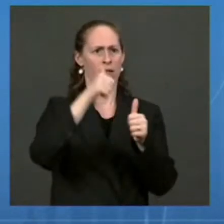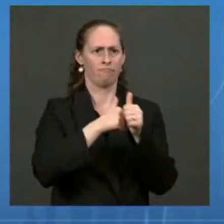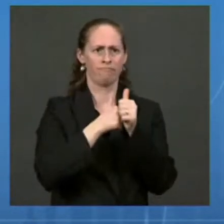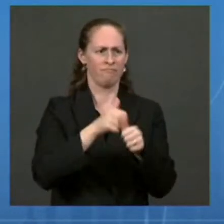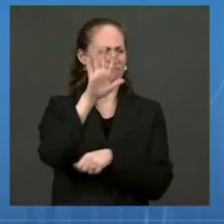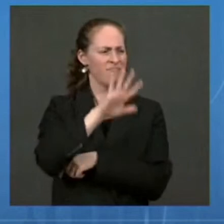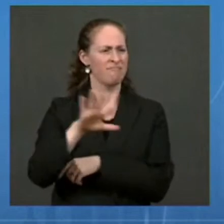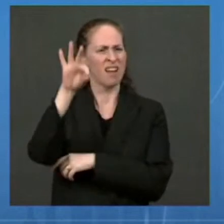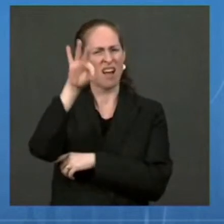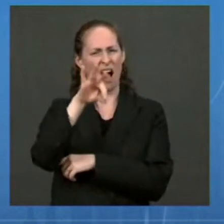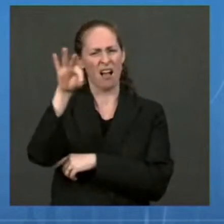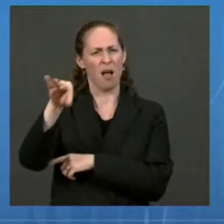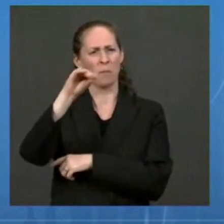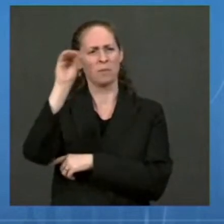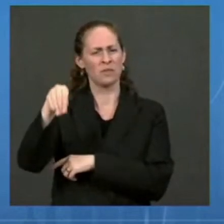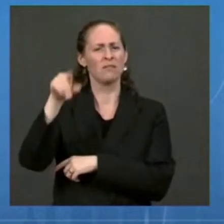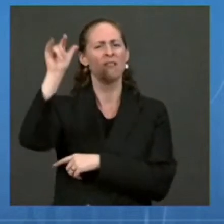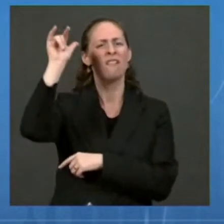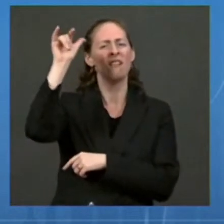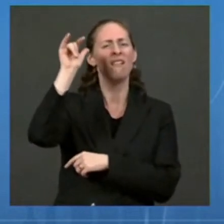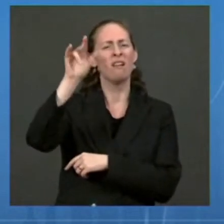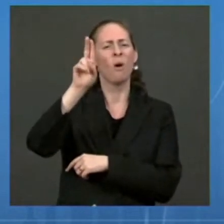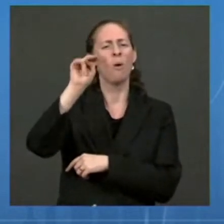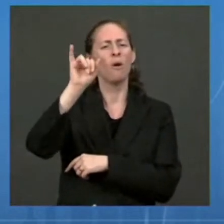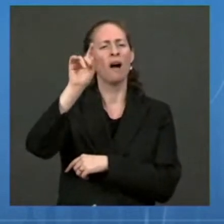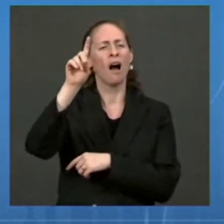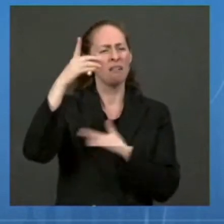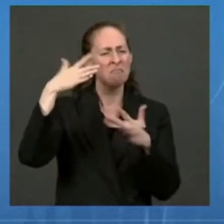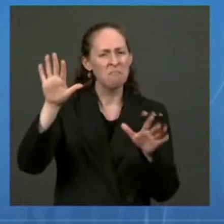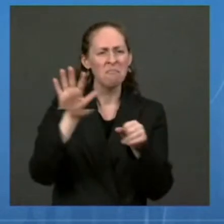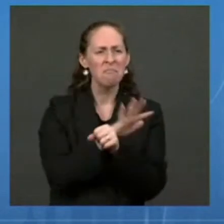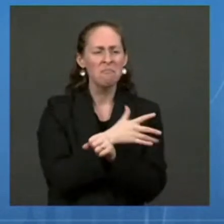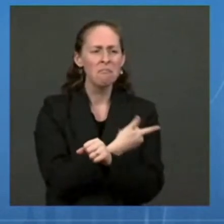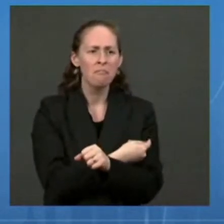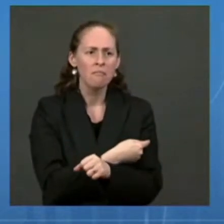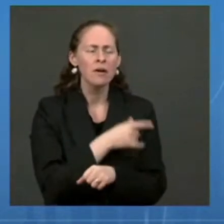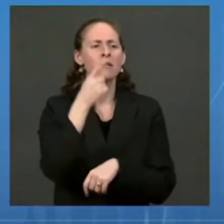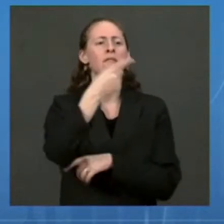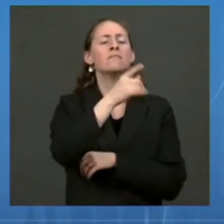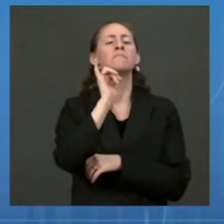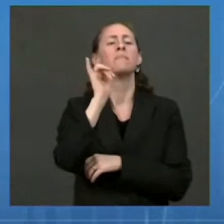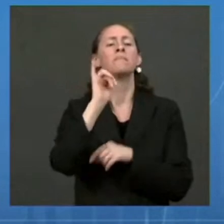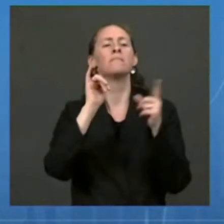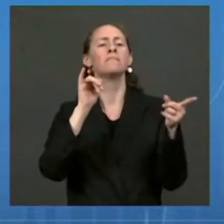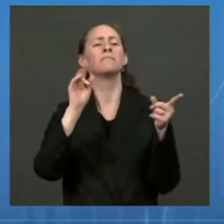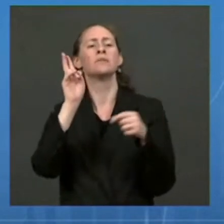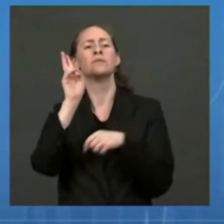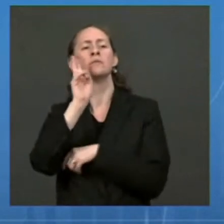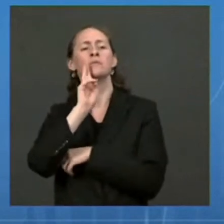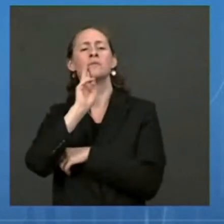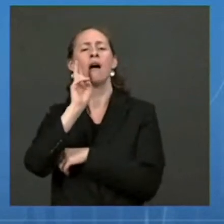REQUIREMENTS, AS WE TALKED ABOUT BEFORE, THEY WORKED.